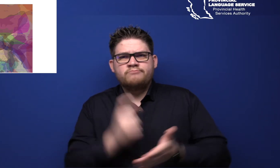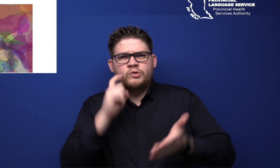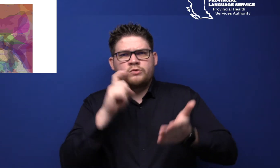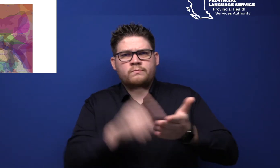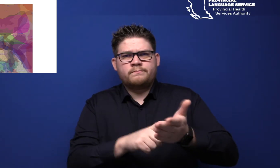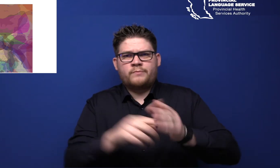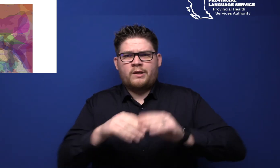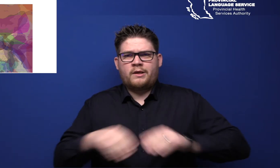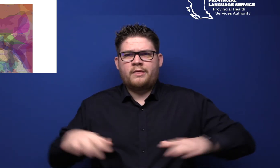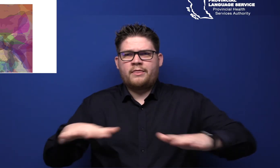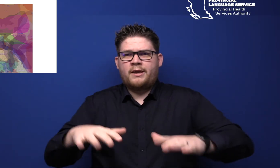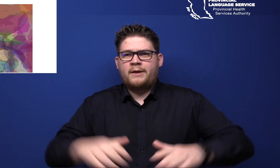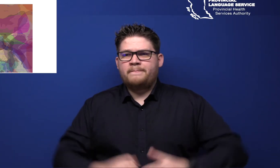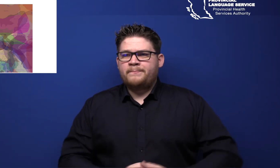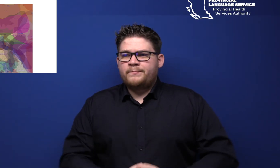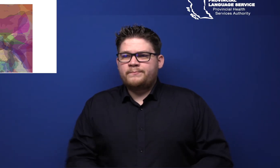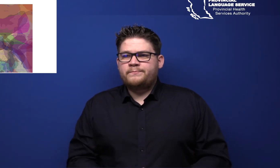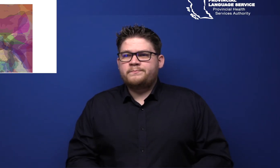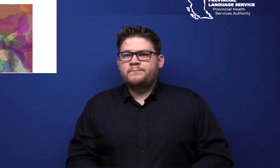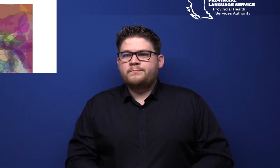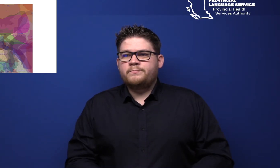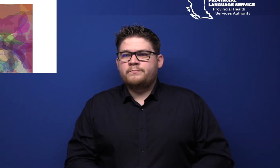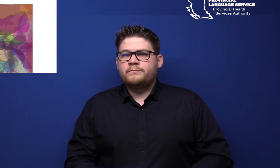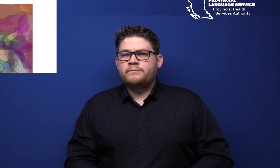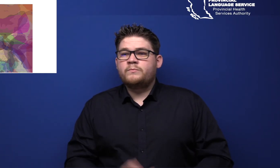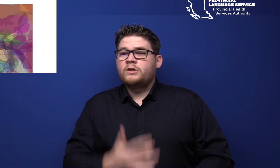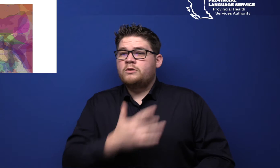I WOULD LIKE TO NOW DO OUR LAND ACKNOWLEDGEMENT.